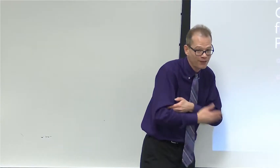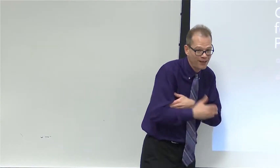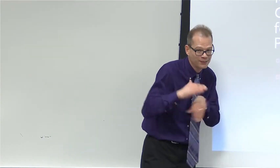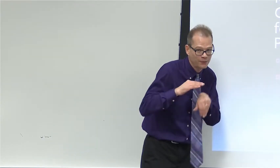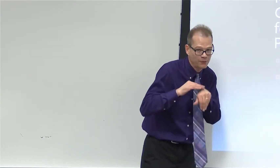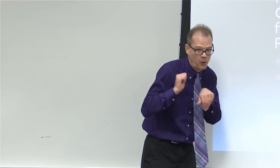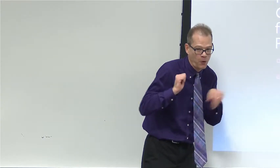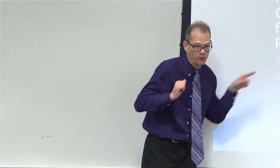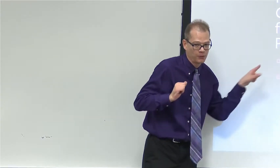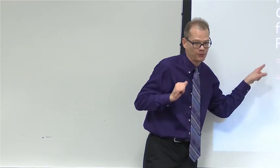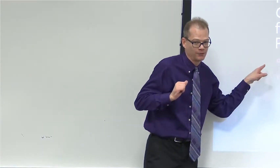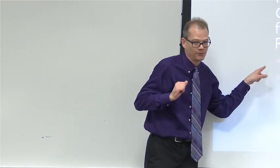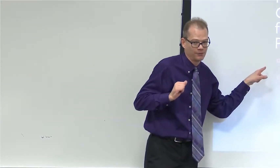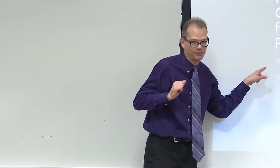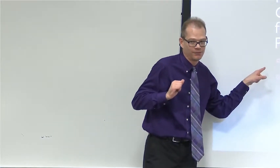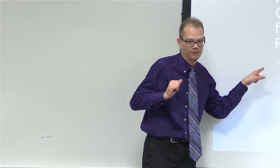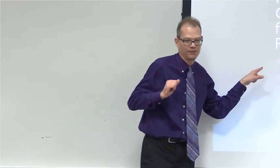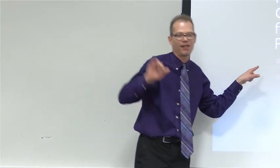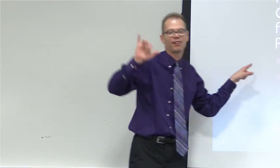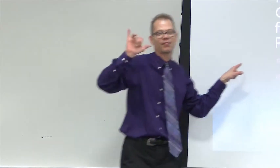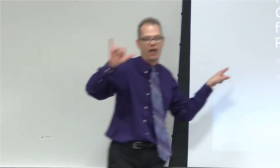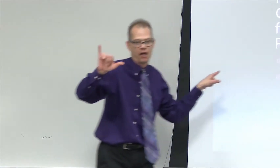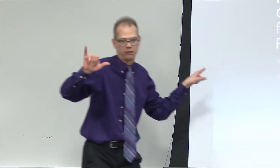There were no overnight on-calls.